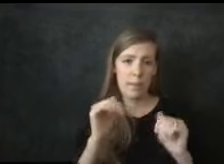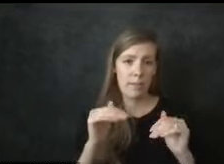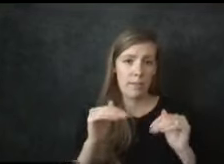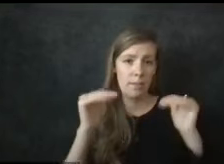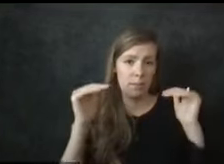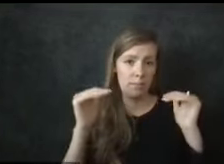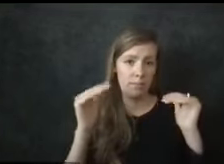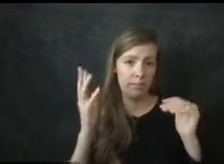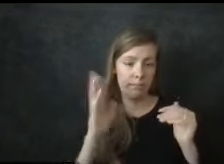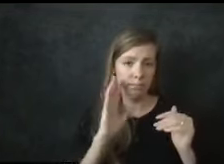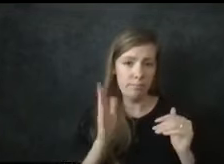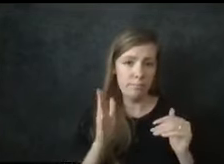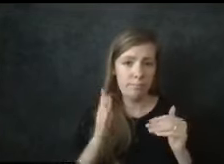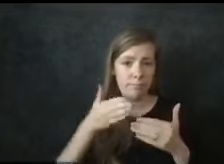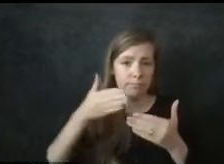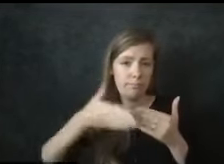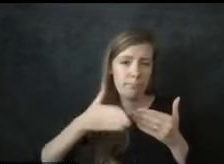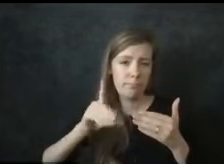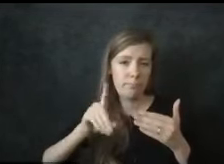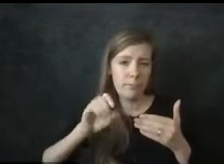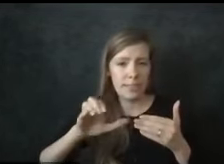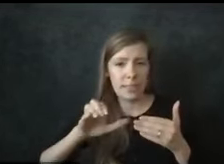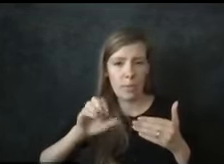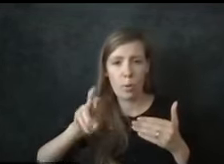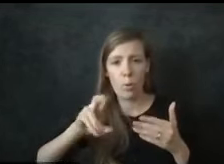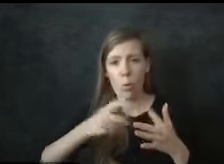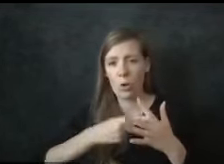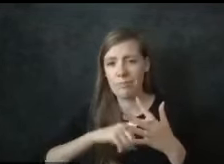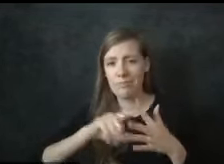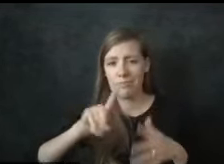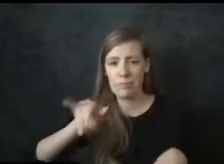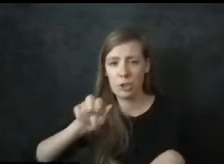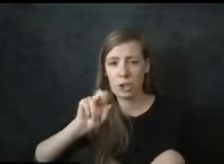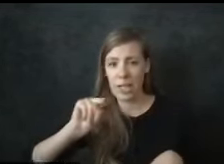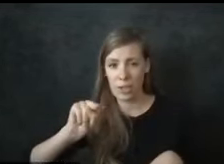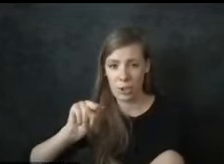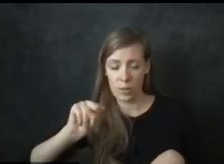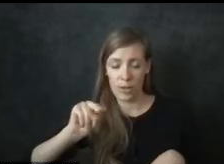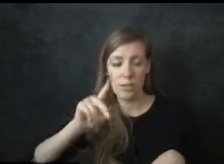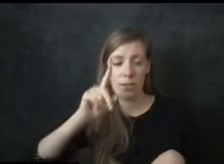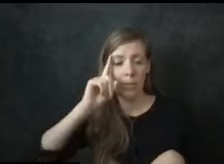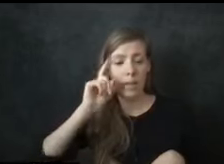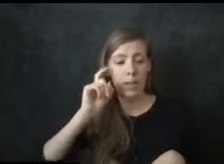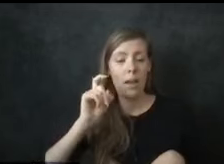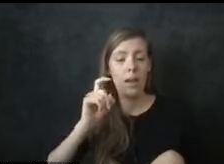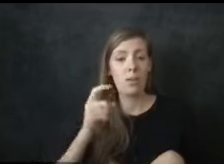late December, early January, because one of three criteria